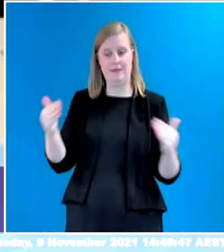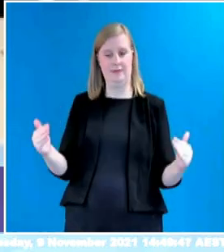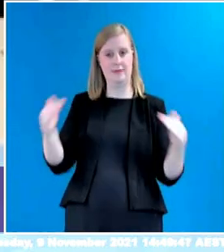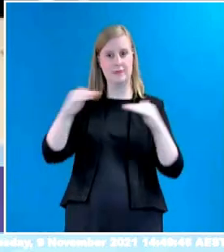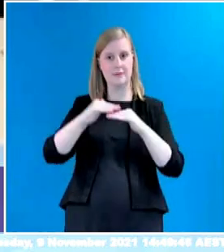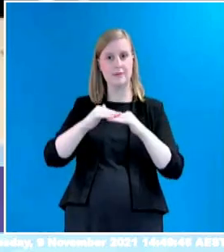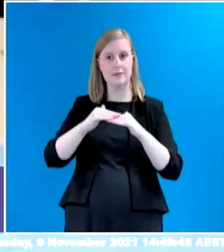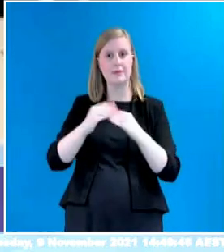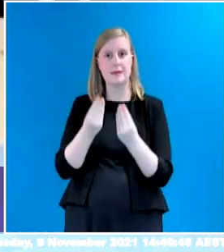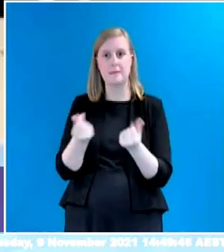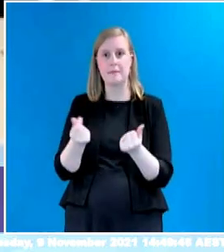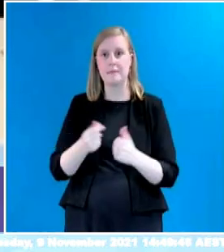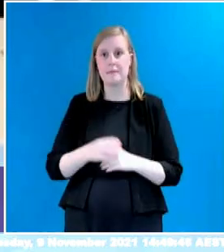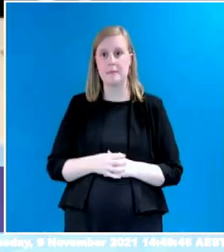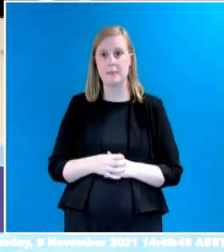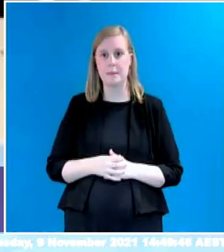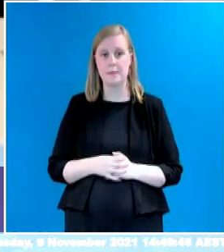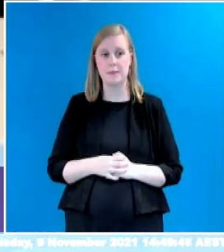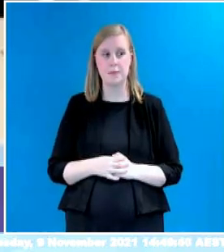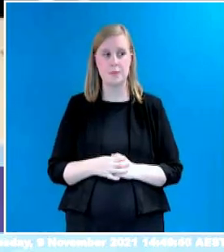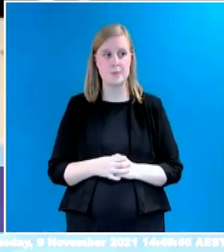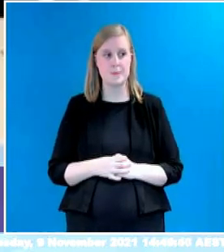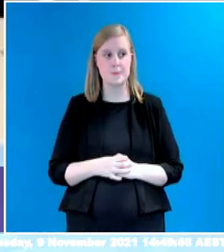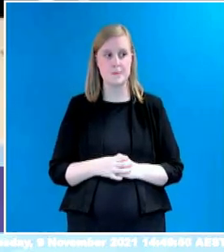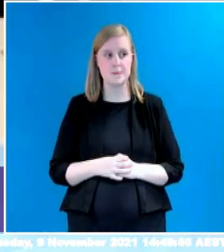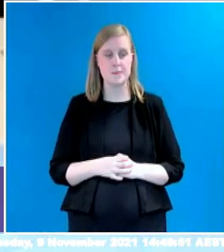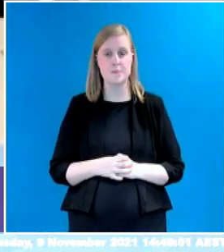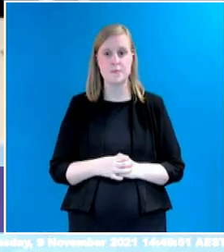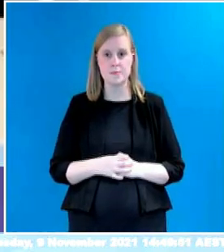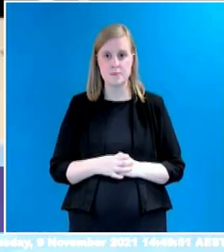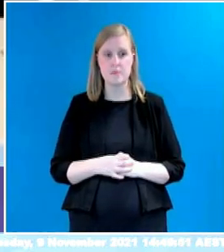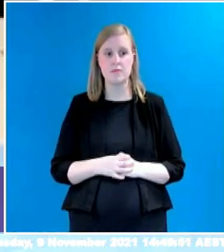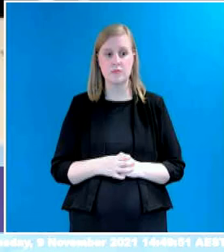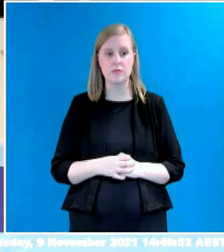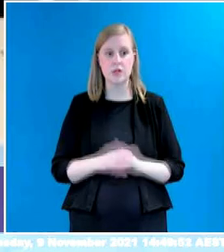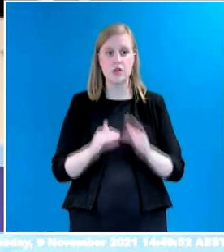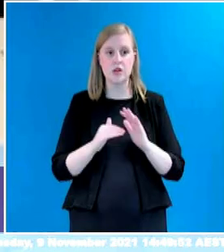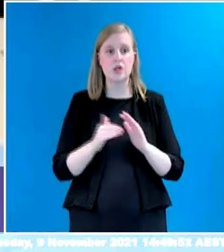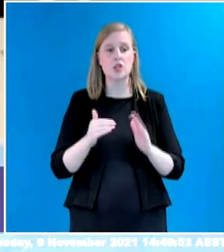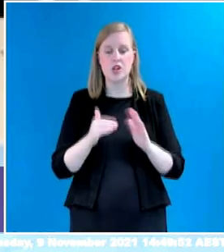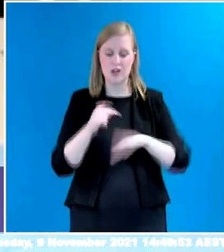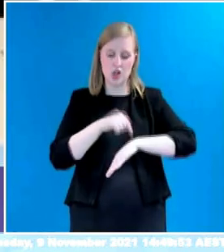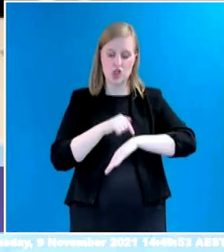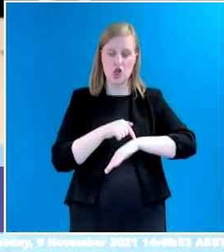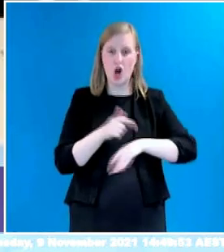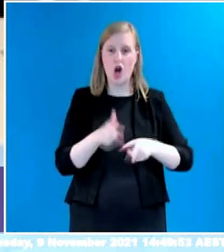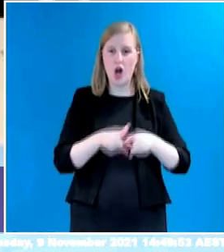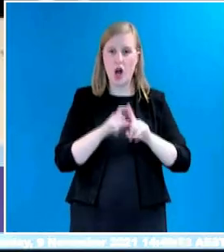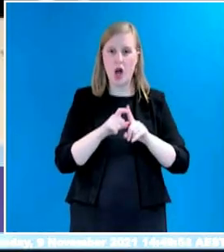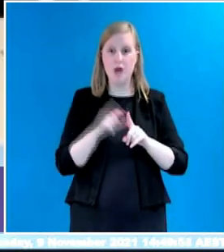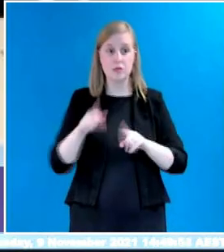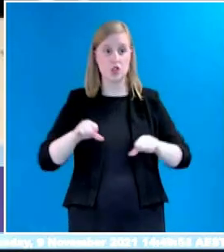I am conscious of time. I want to turn to progressively realisable --- I think the schedule calls for a short break.